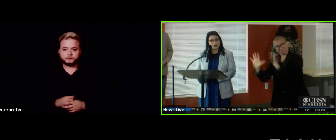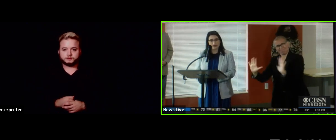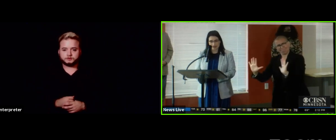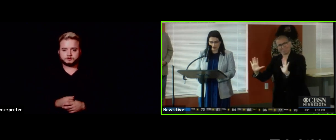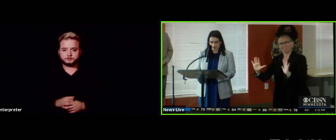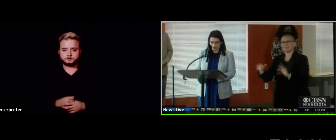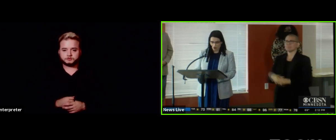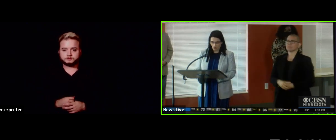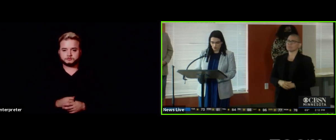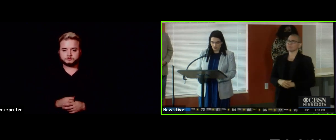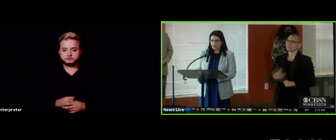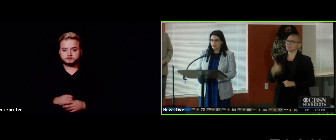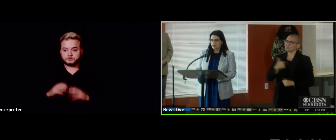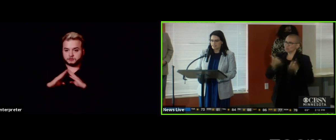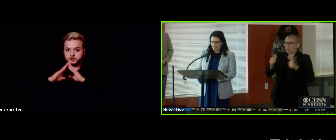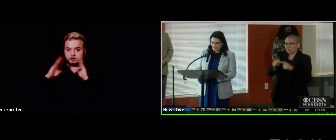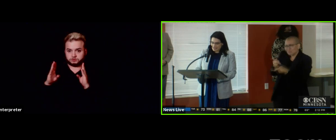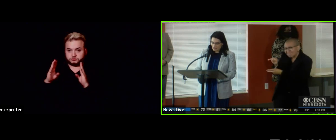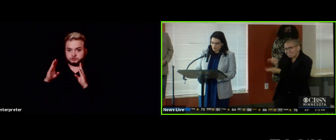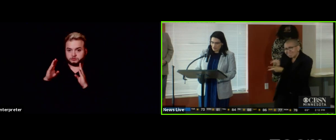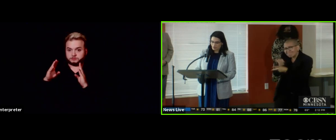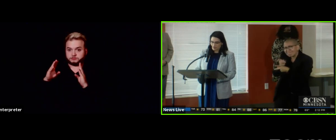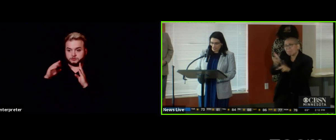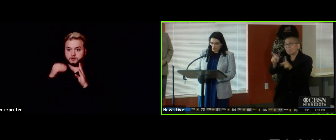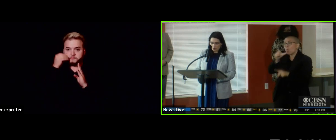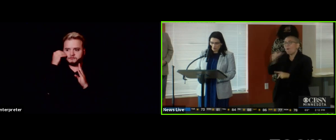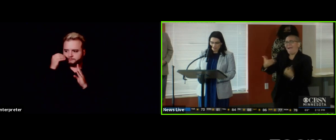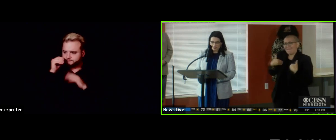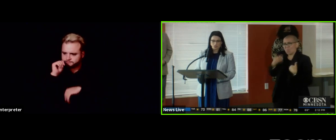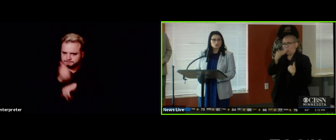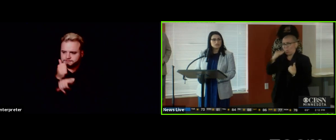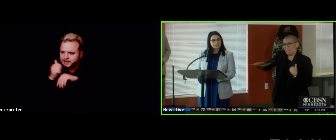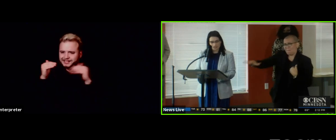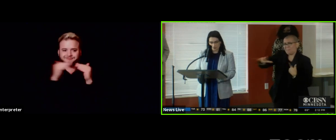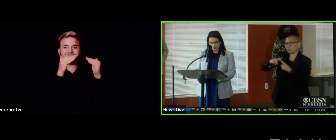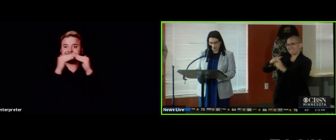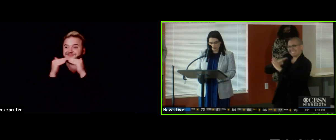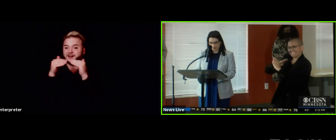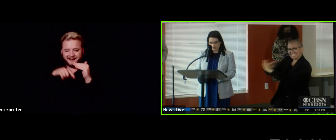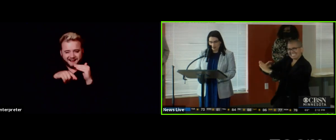in their homes. Today's announcement on preventing homelessness is critically important but I